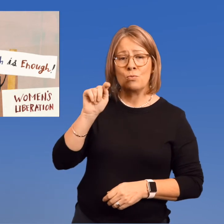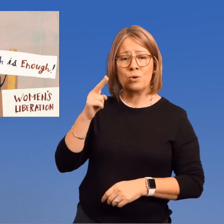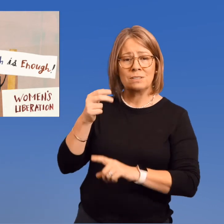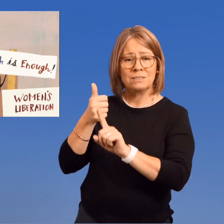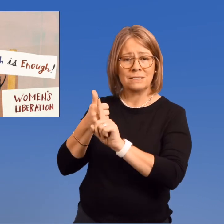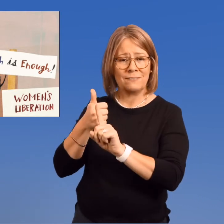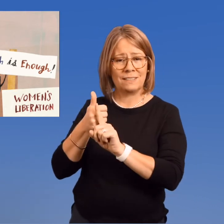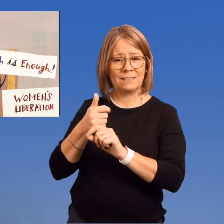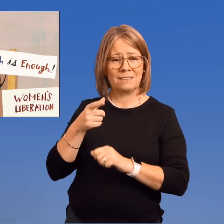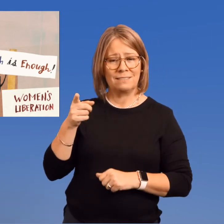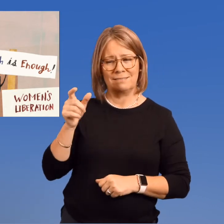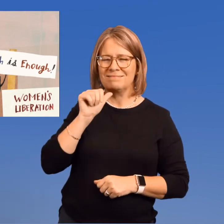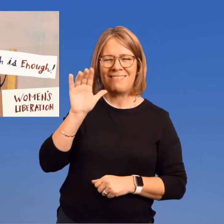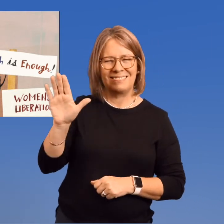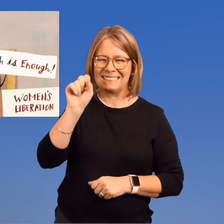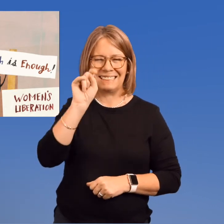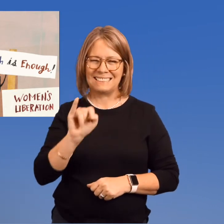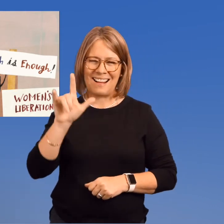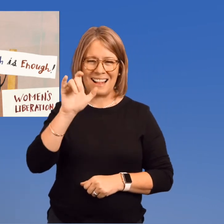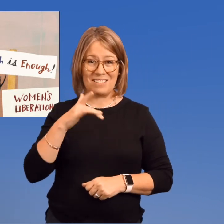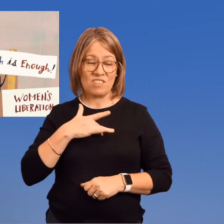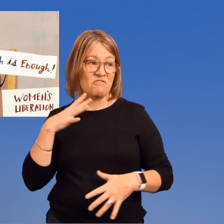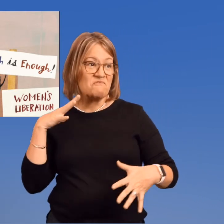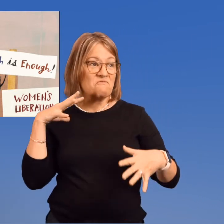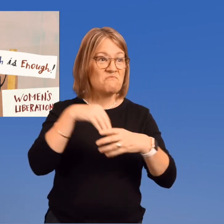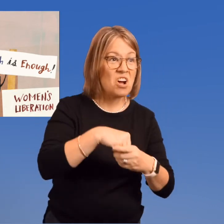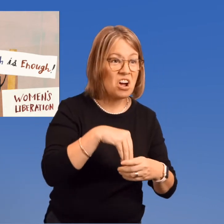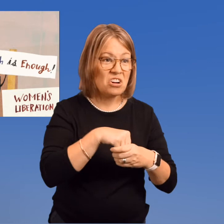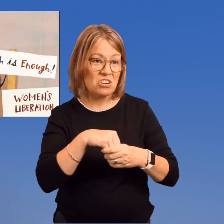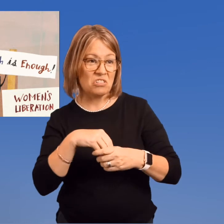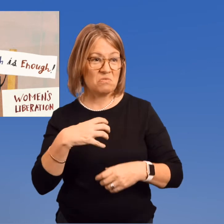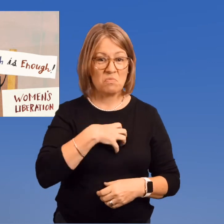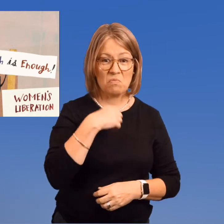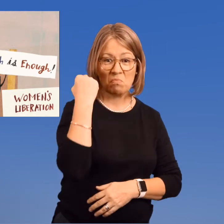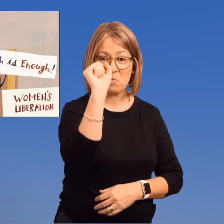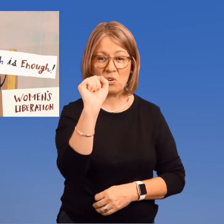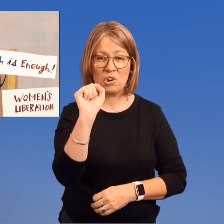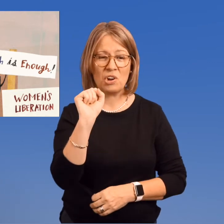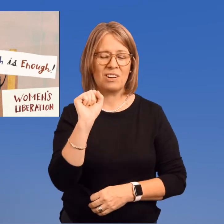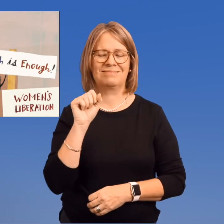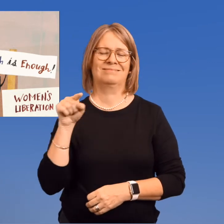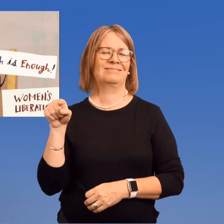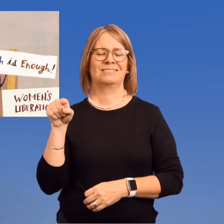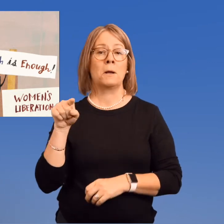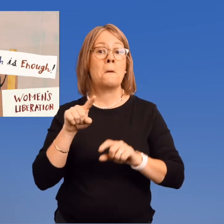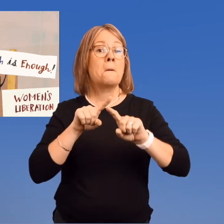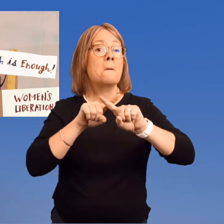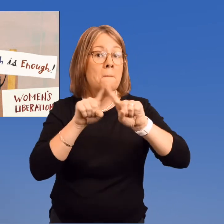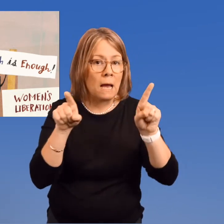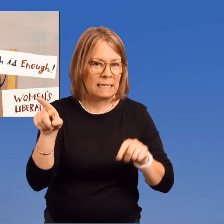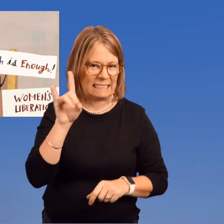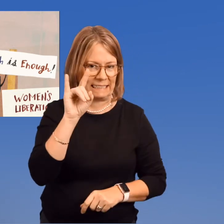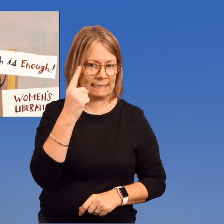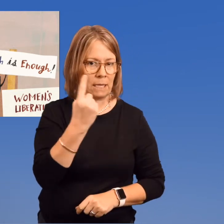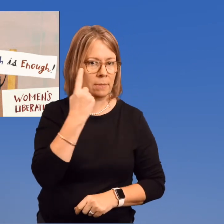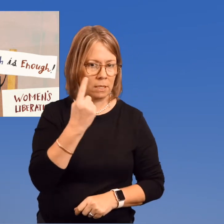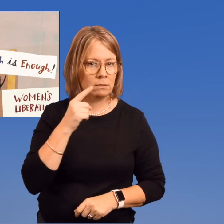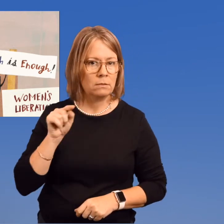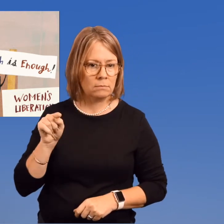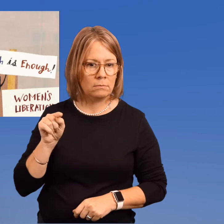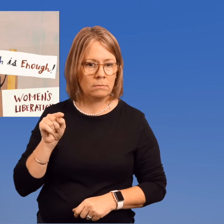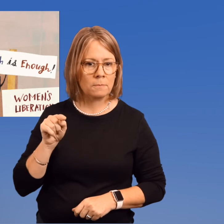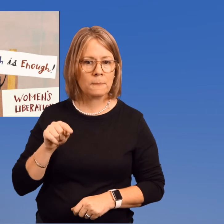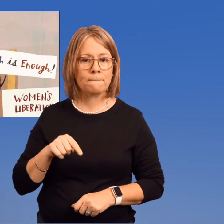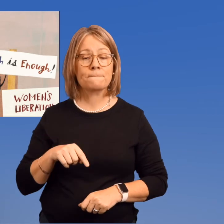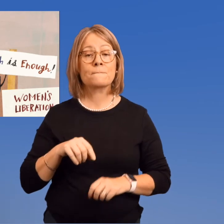It wasn't Ruth's style to take part in protests, but she did do something.